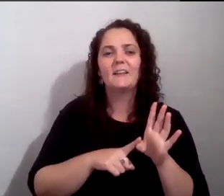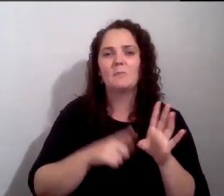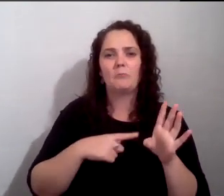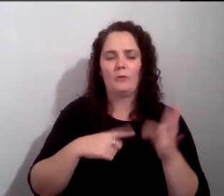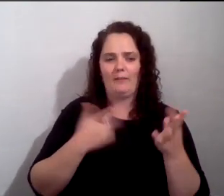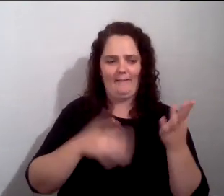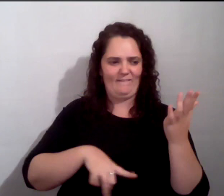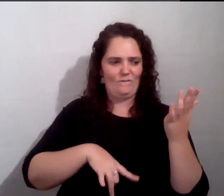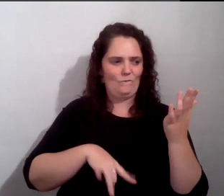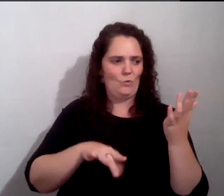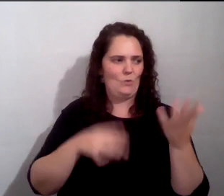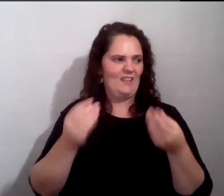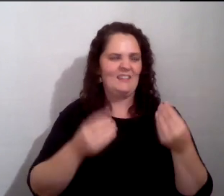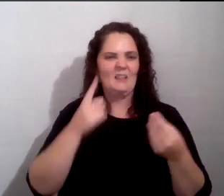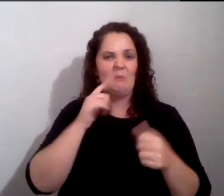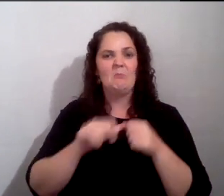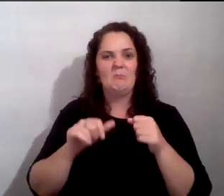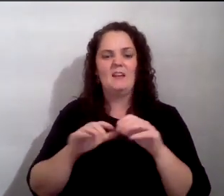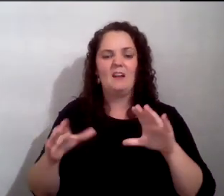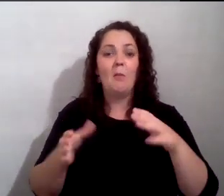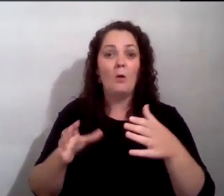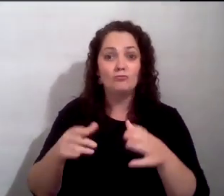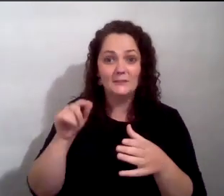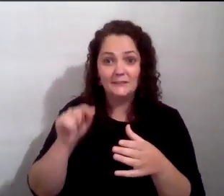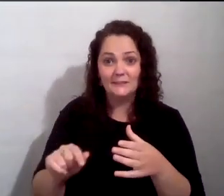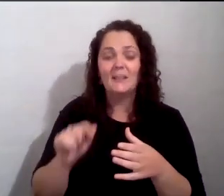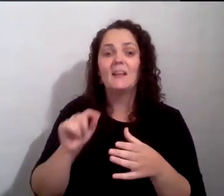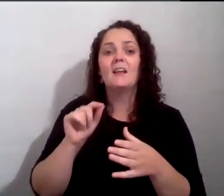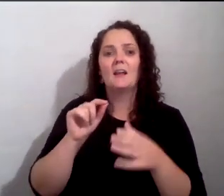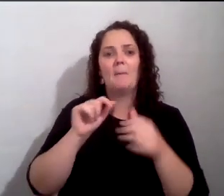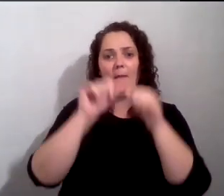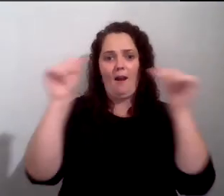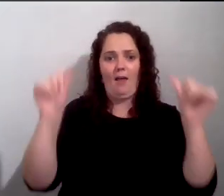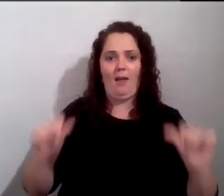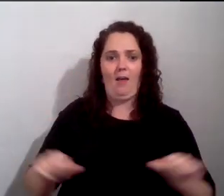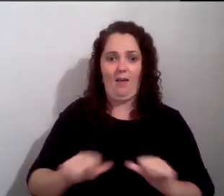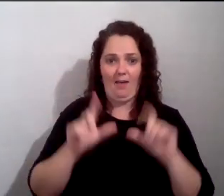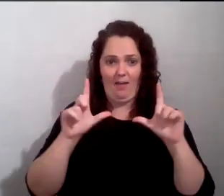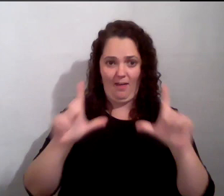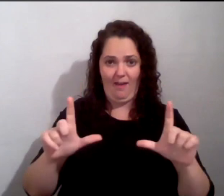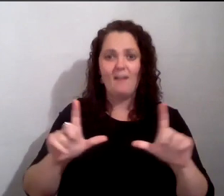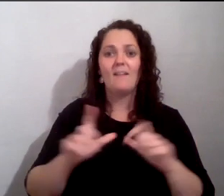her medium and this is a wonderful plaque but she also made lots of very